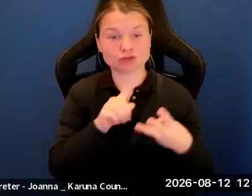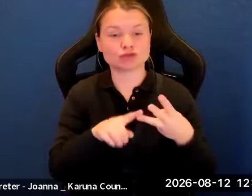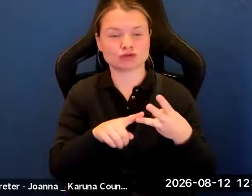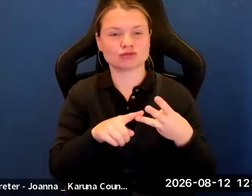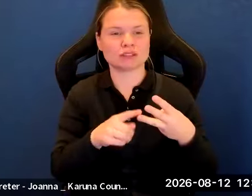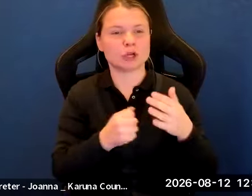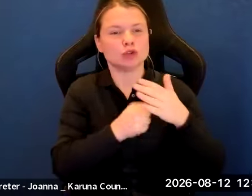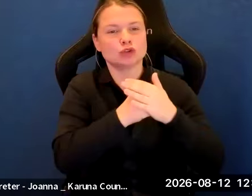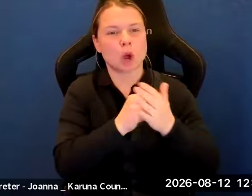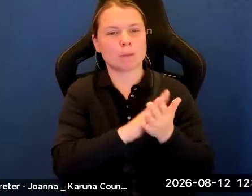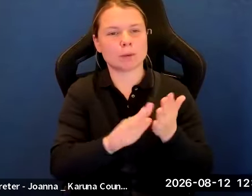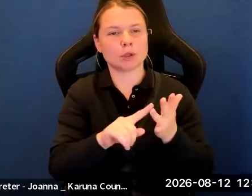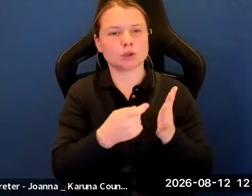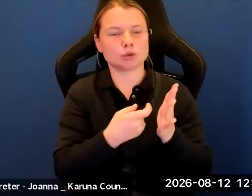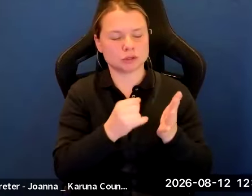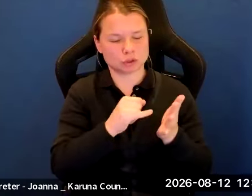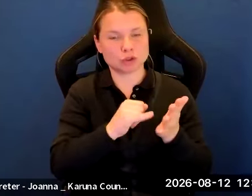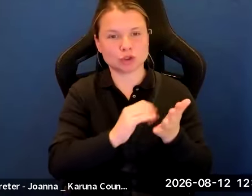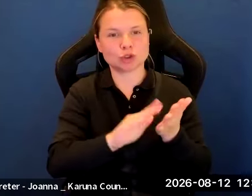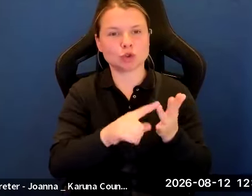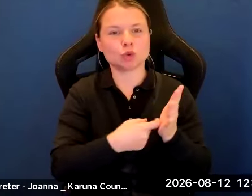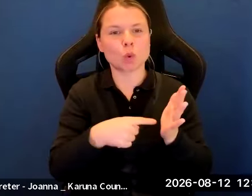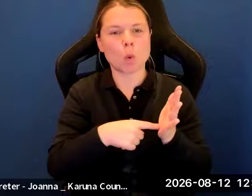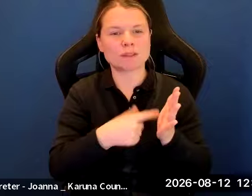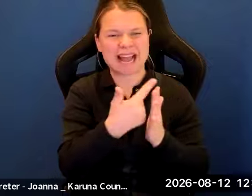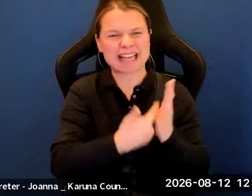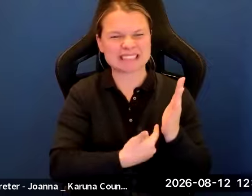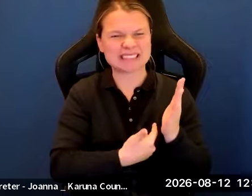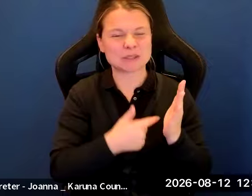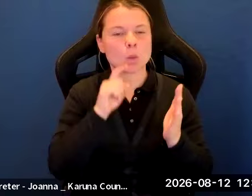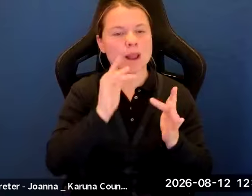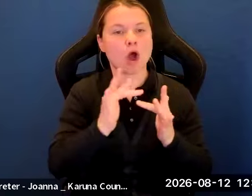members. And so once the applications have been